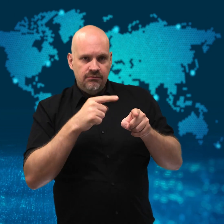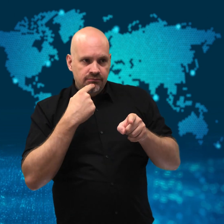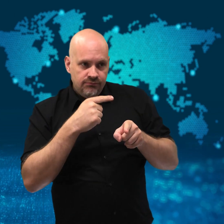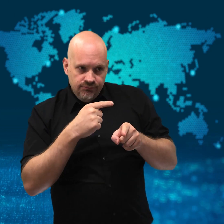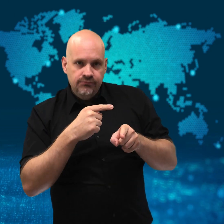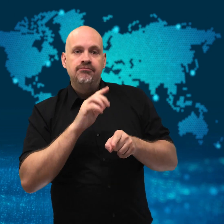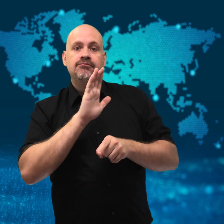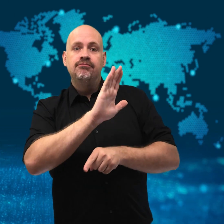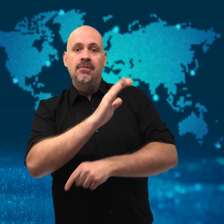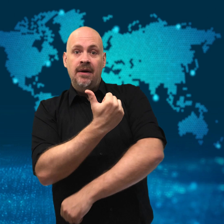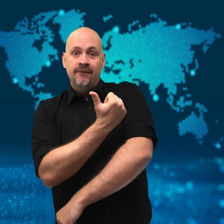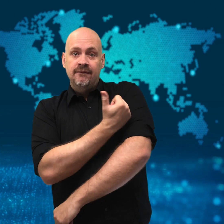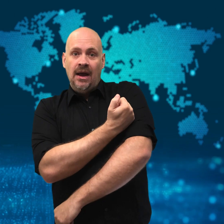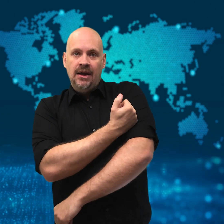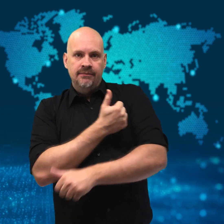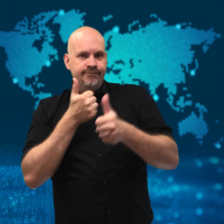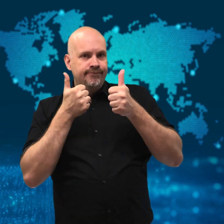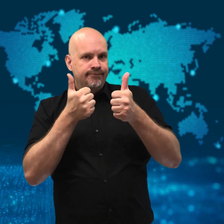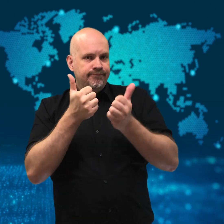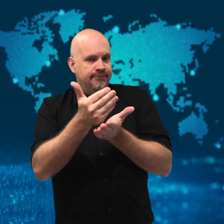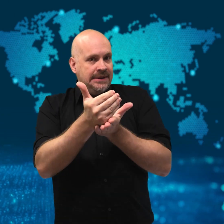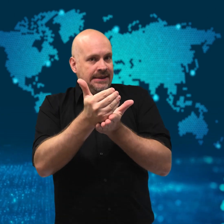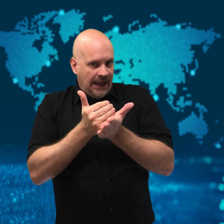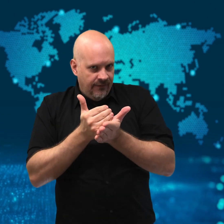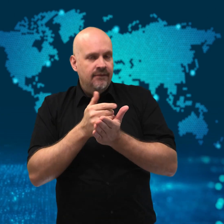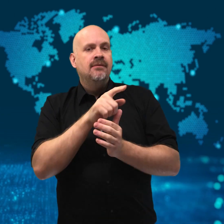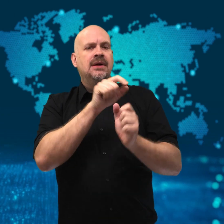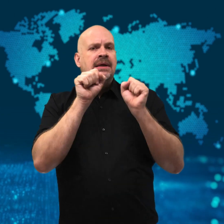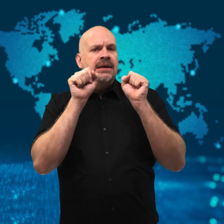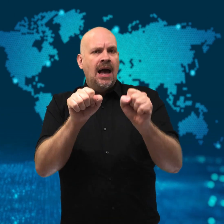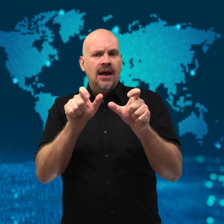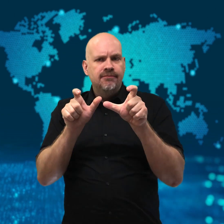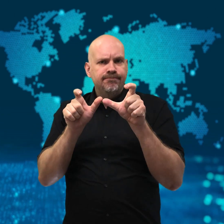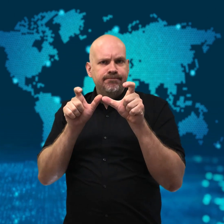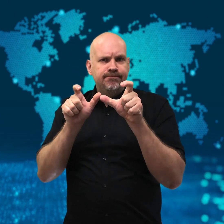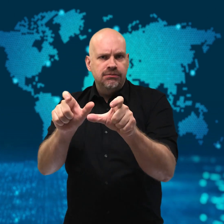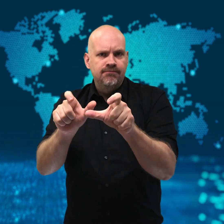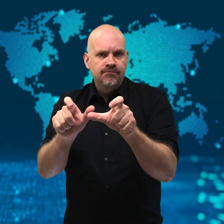variants from both England and India.